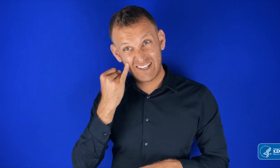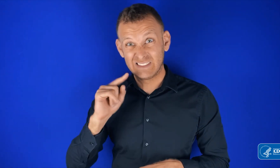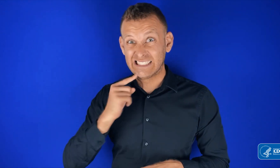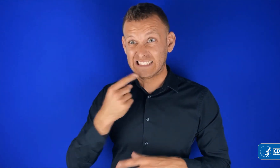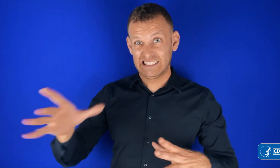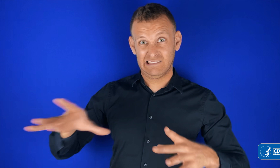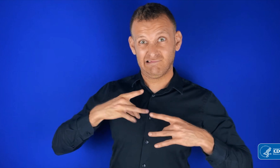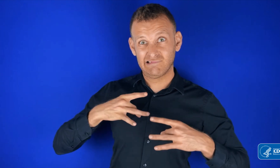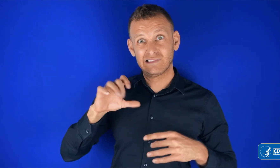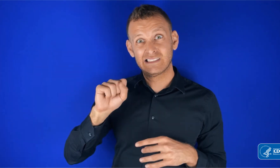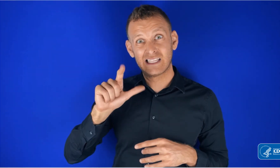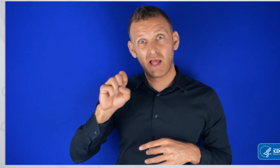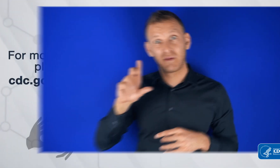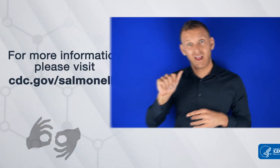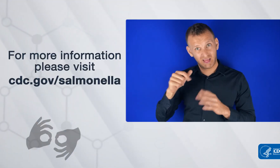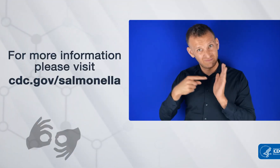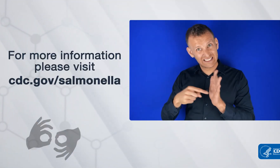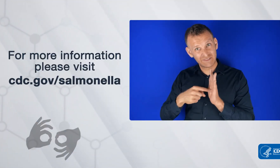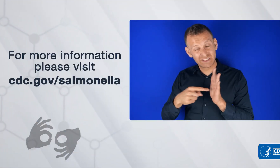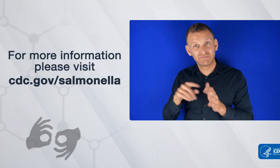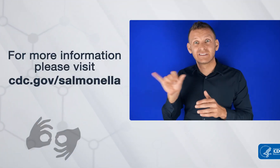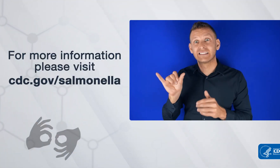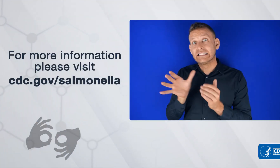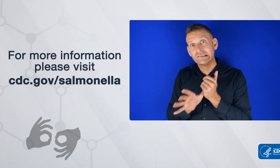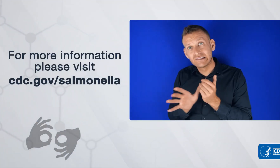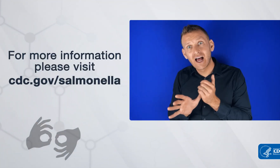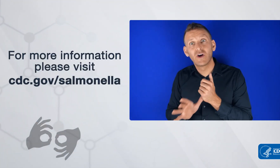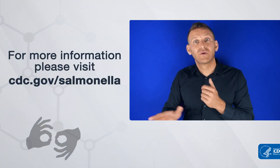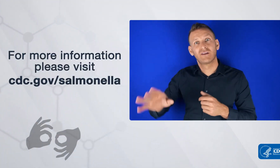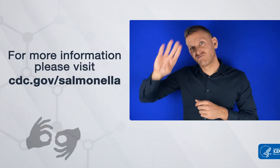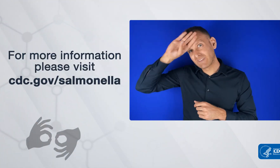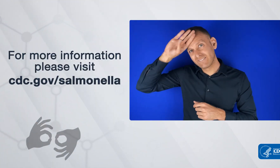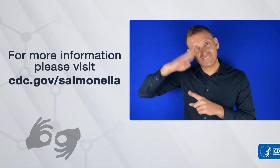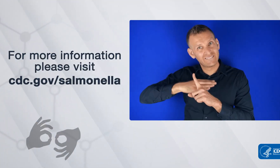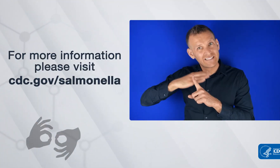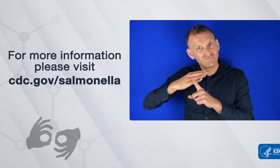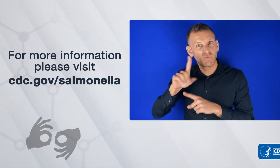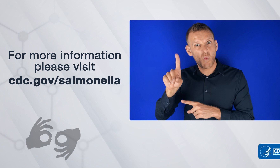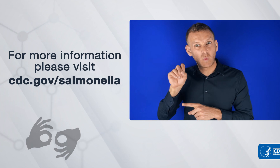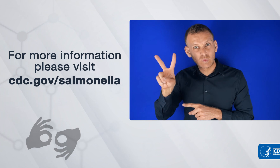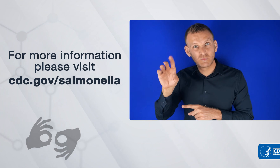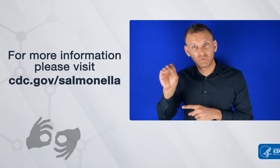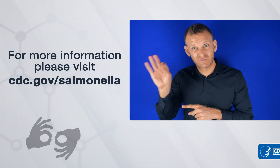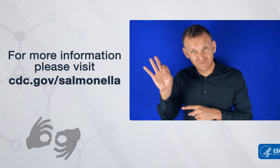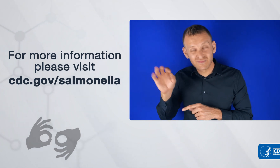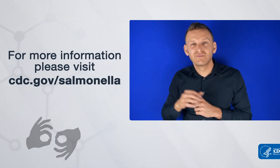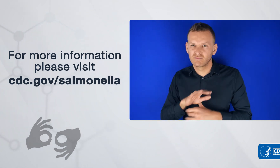If you have severe Salmonella symptoms such as diarrhea and fever higher than 102 degrees Fahrenheit, contact a health care provider right away.